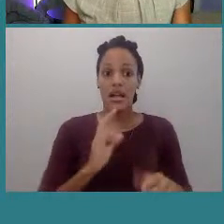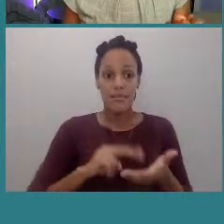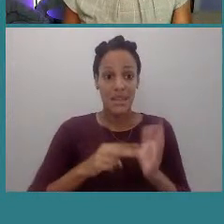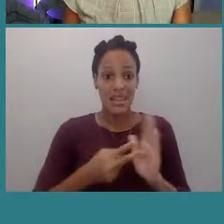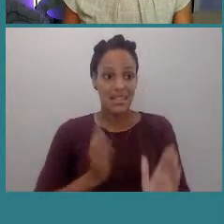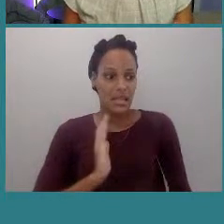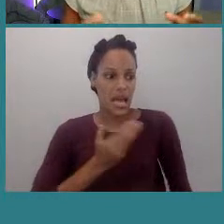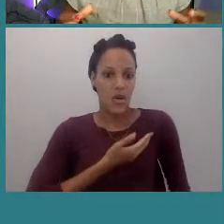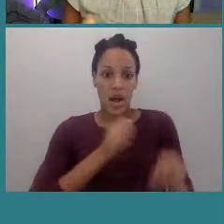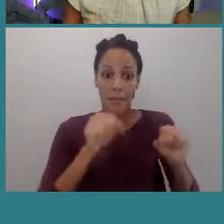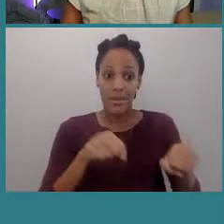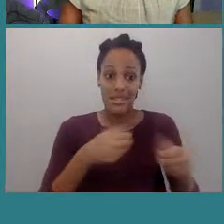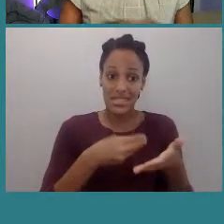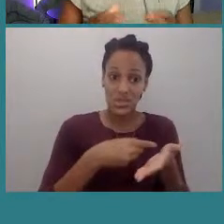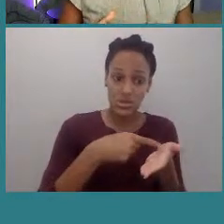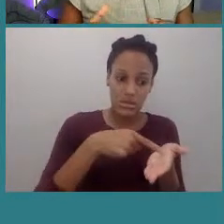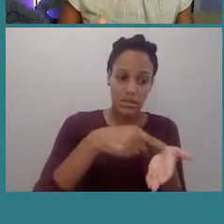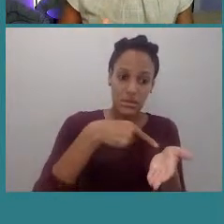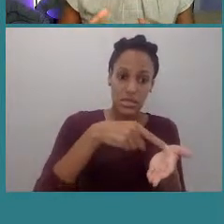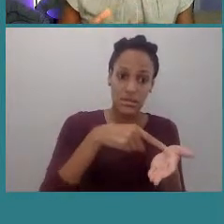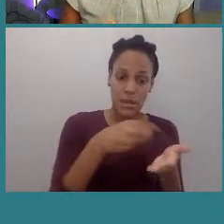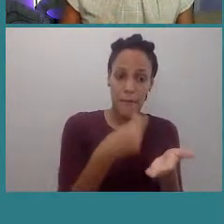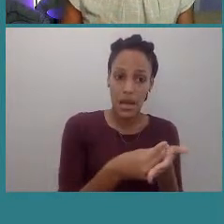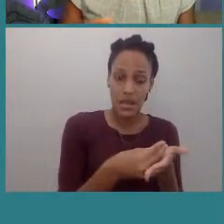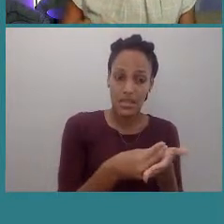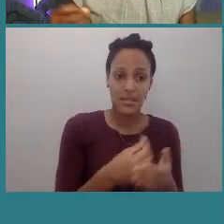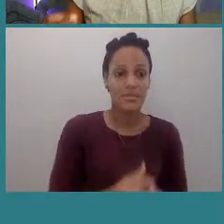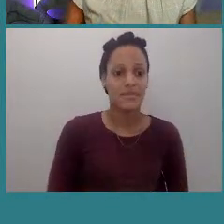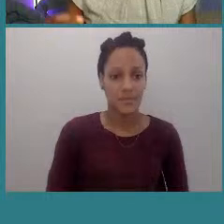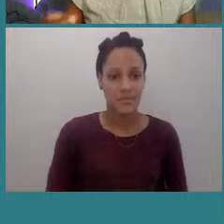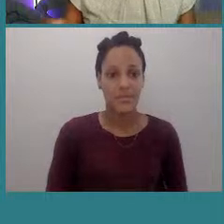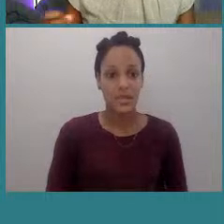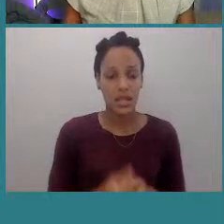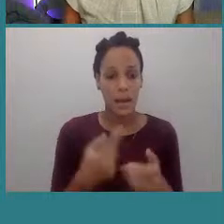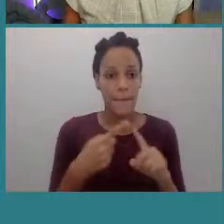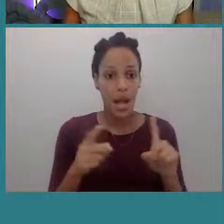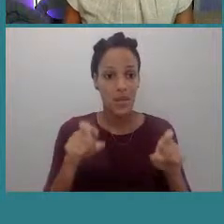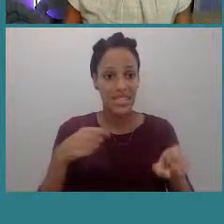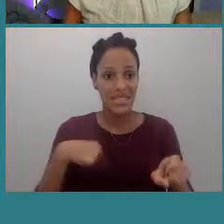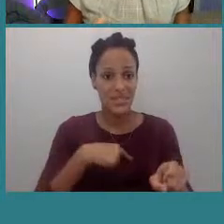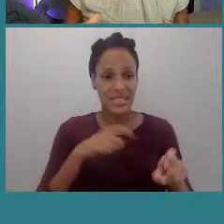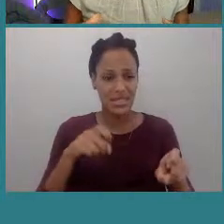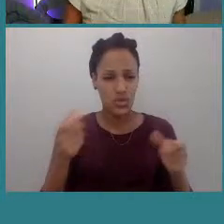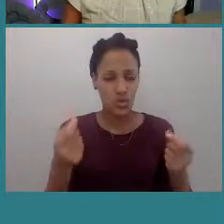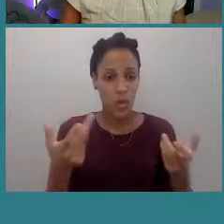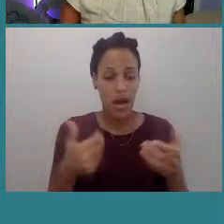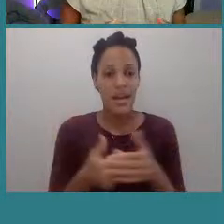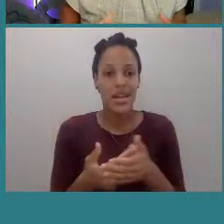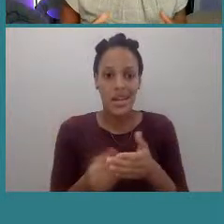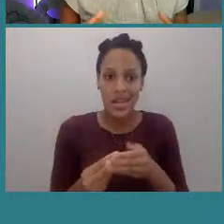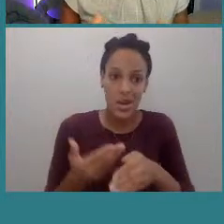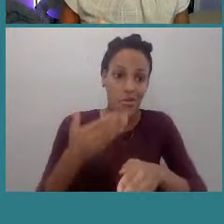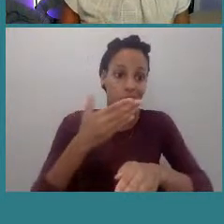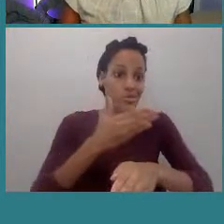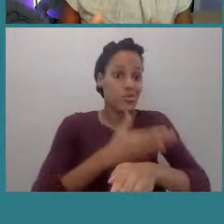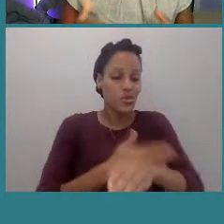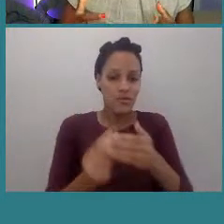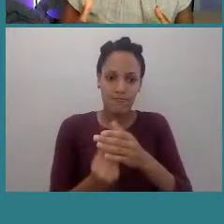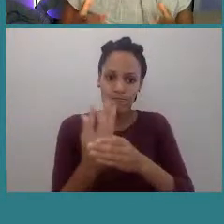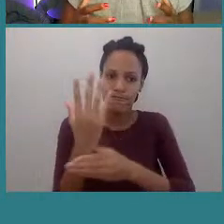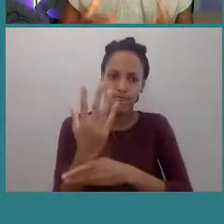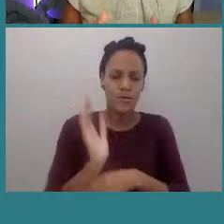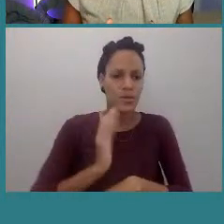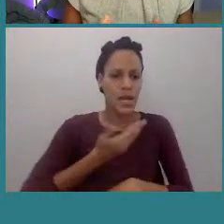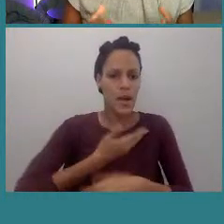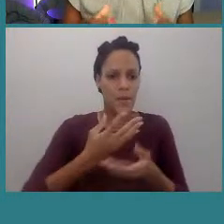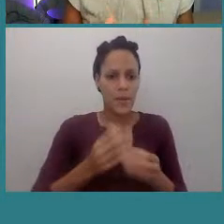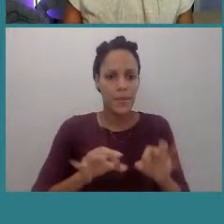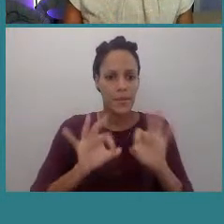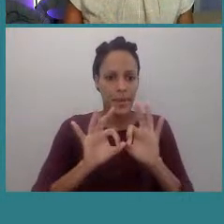we do. But we want to increase our wealth. And as a creator you are in a unique and powerful